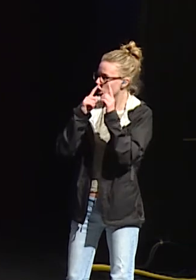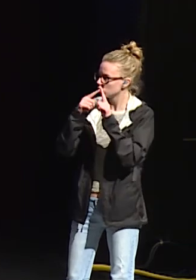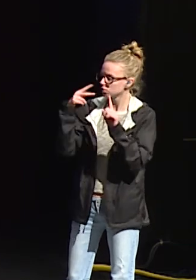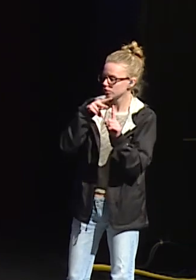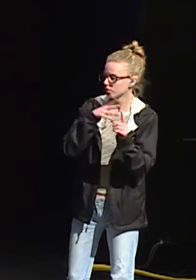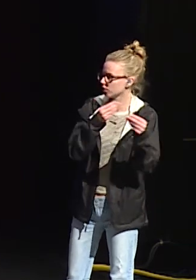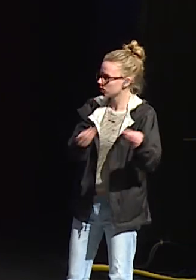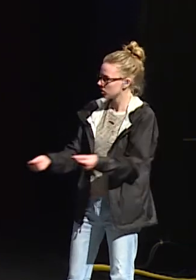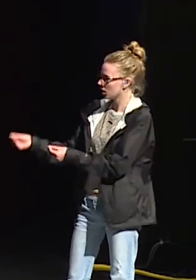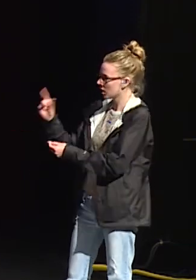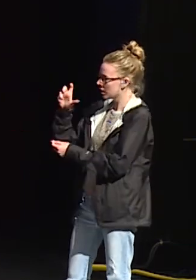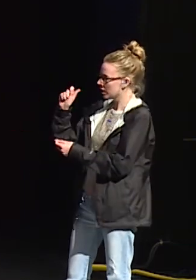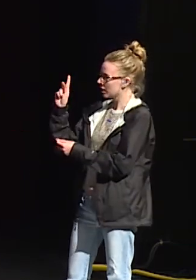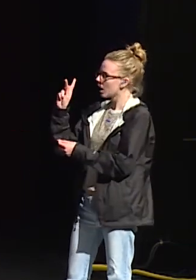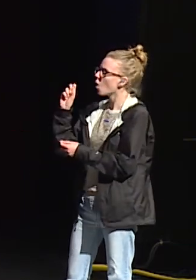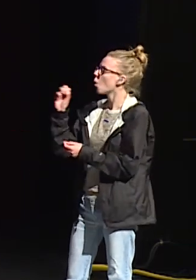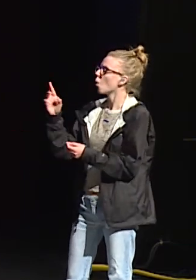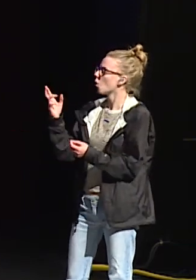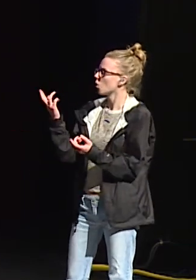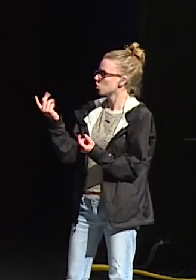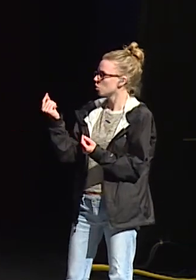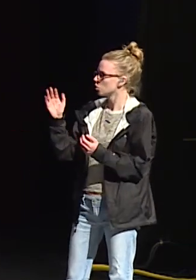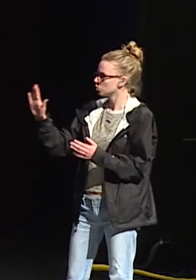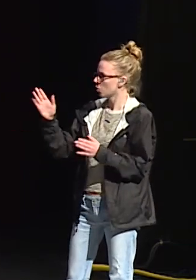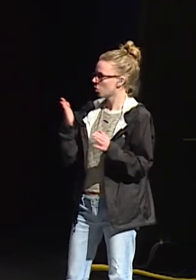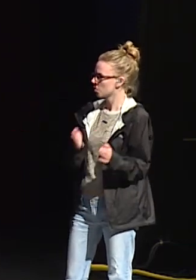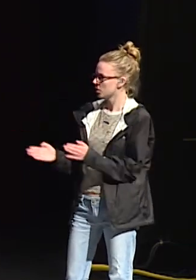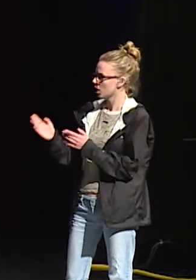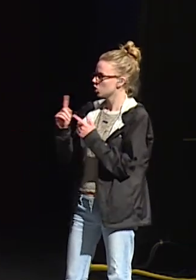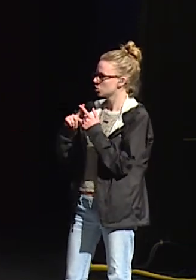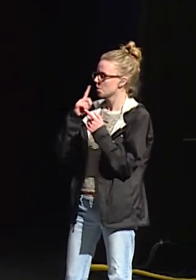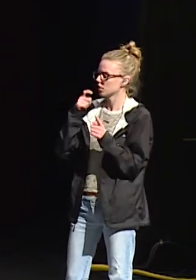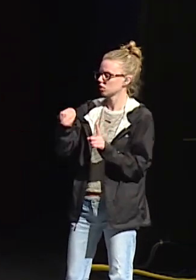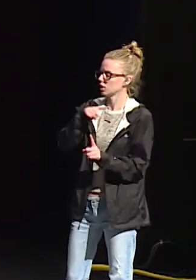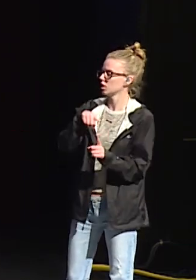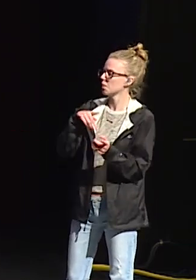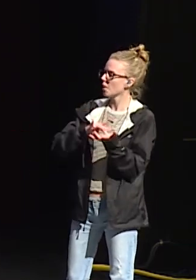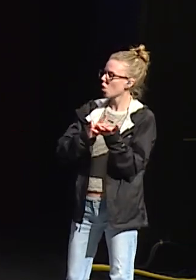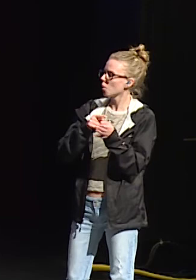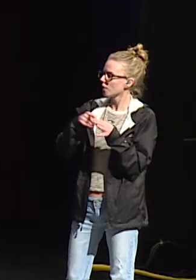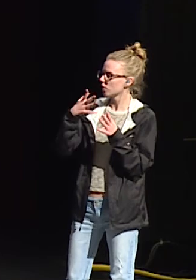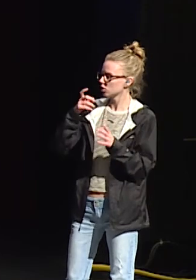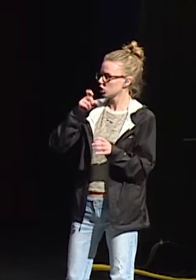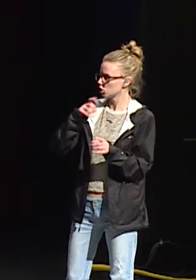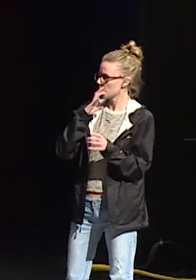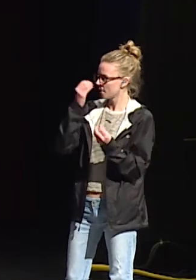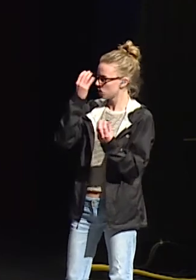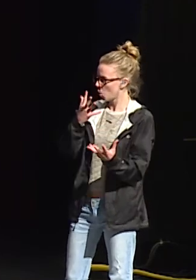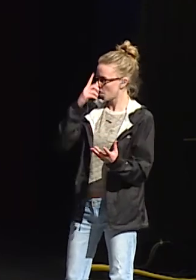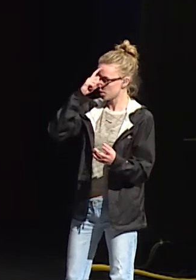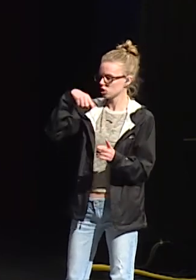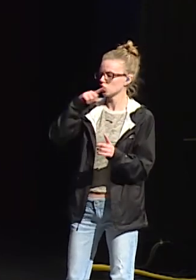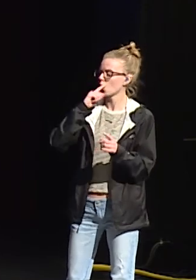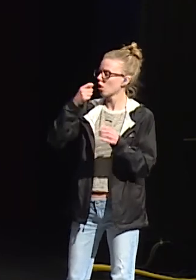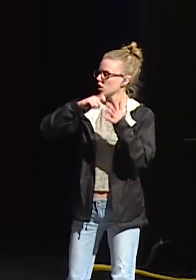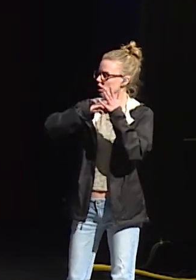for the medical, um, professionals and community to know that LEAD-K is an option,